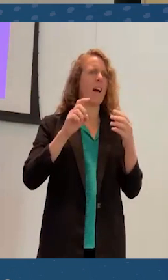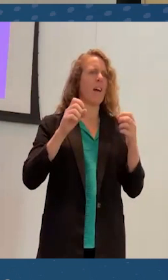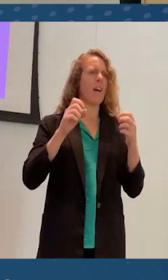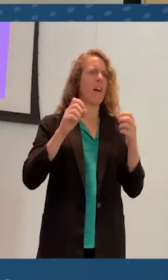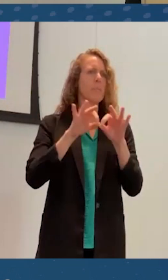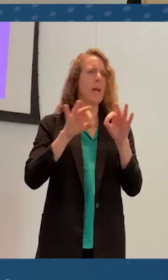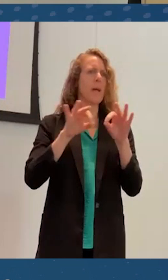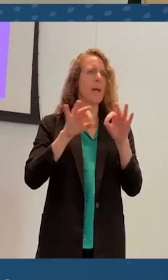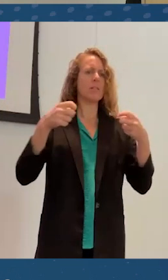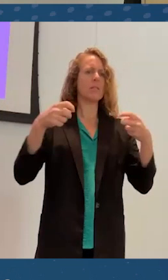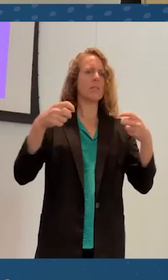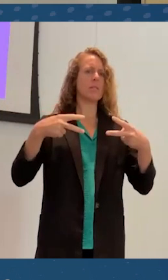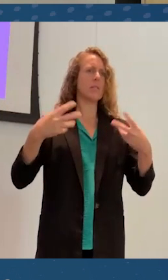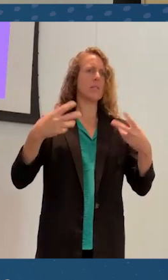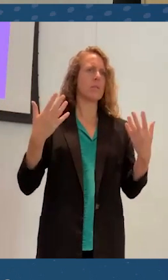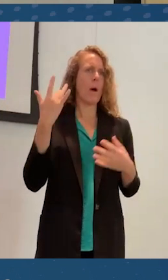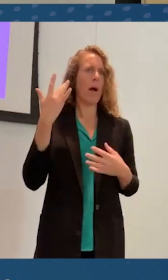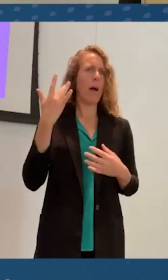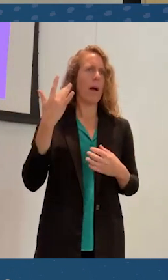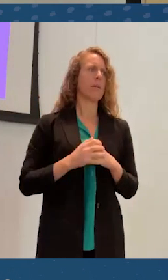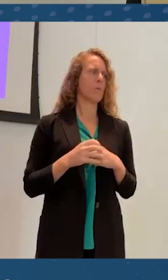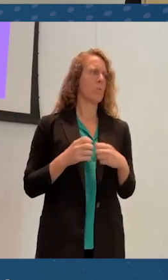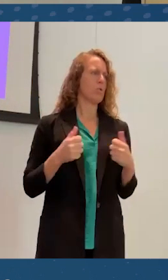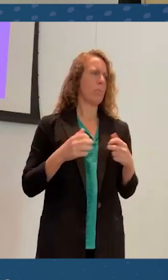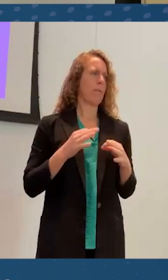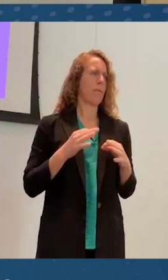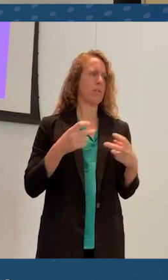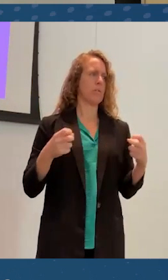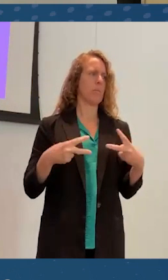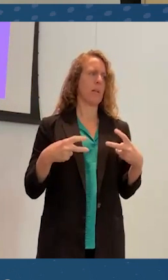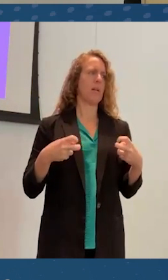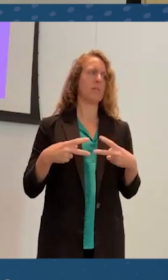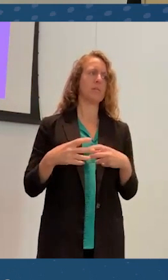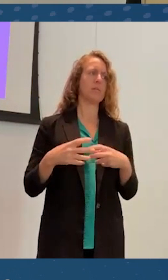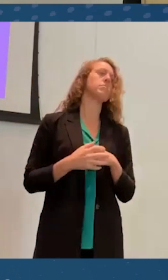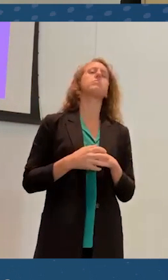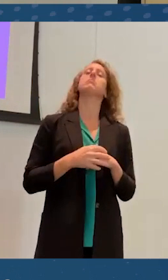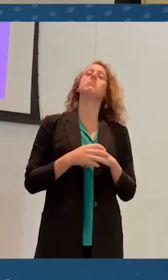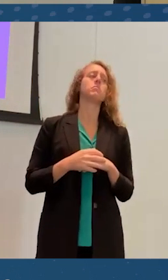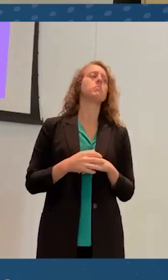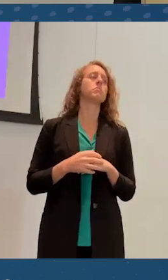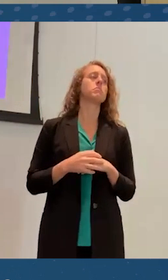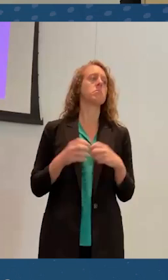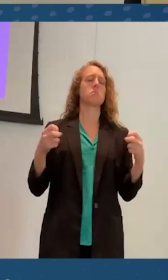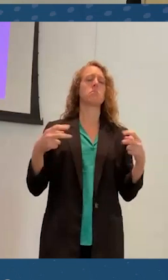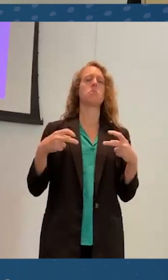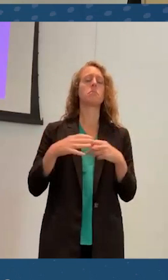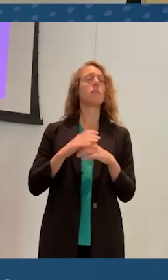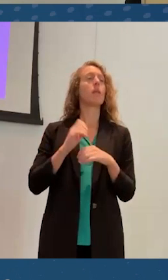Well, because the experience of sitting in front of a screen and the experience of being immersed in the world,